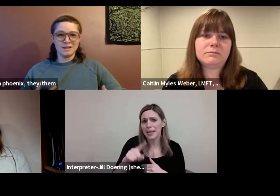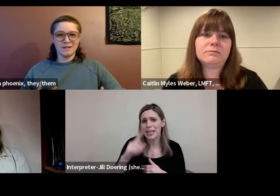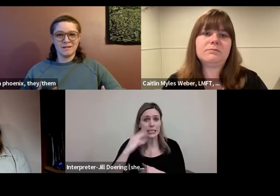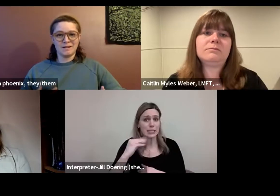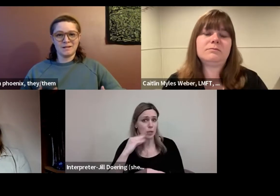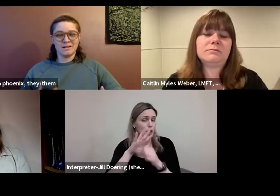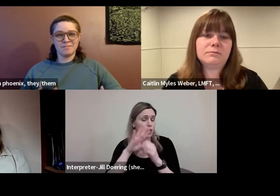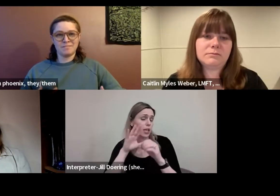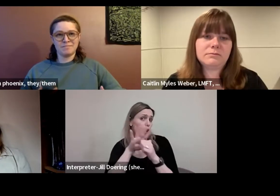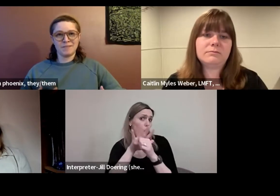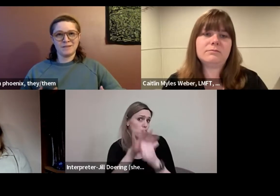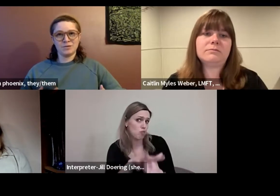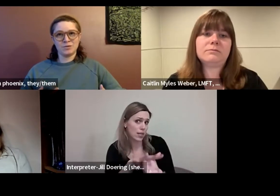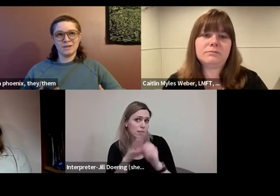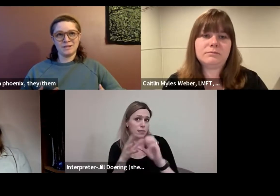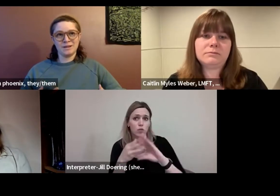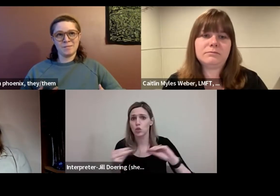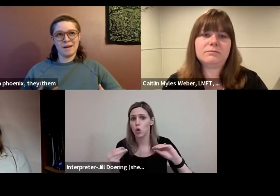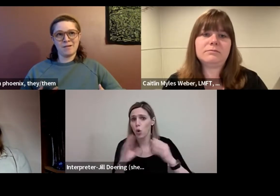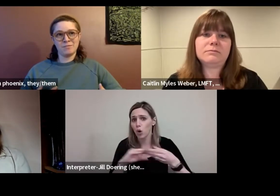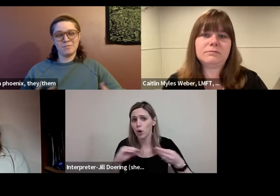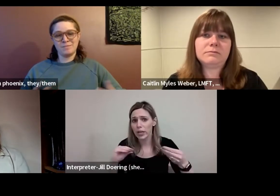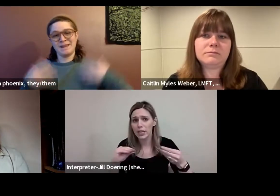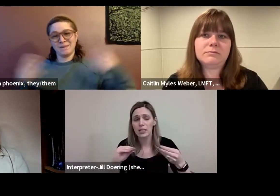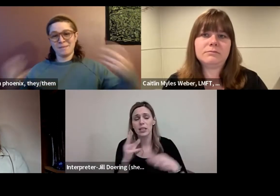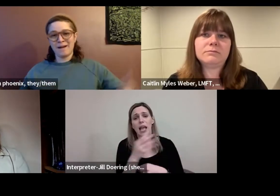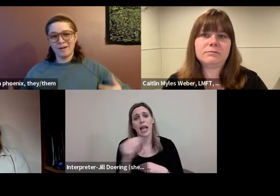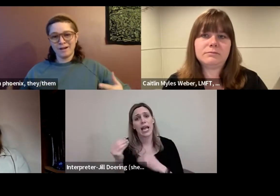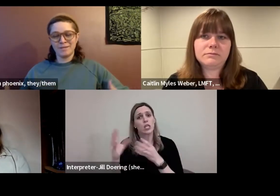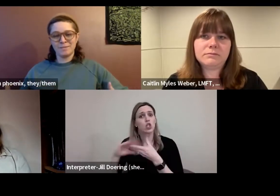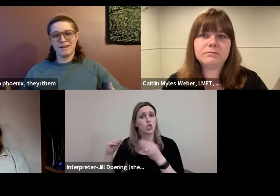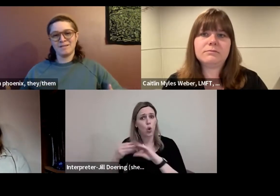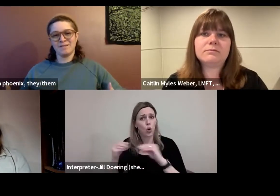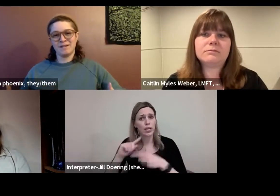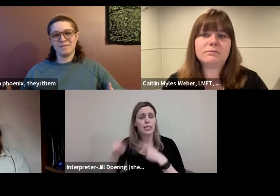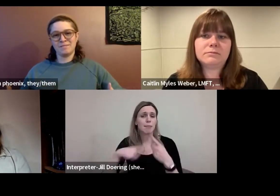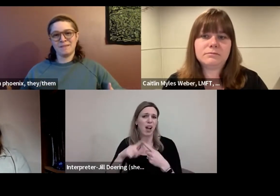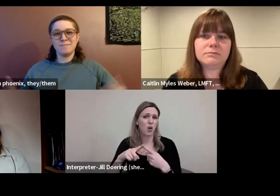and stories about being in power and being empowered.